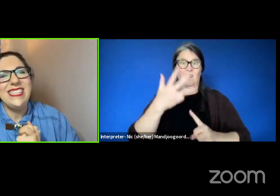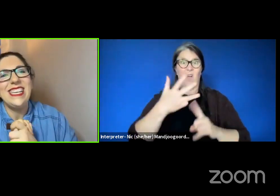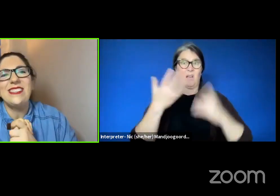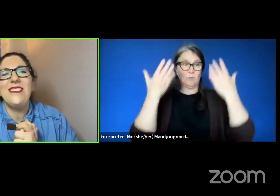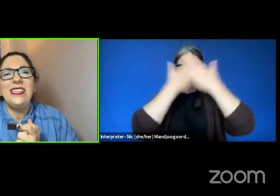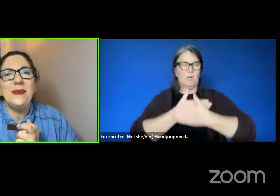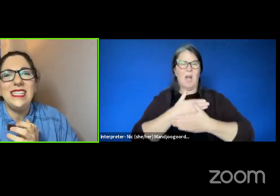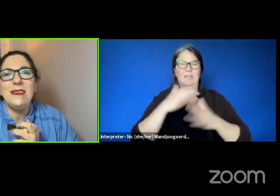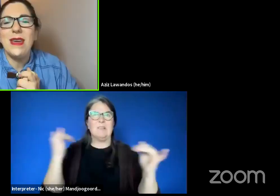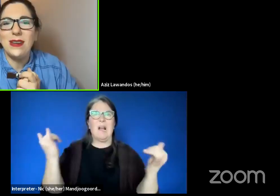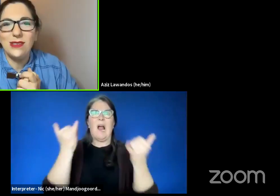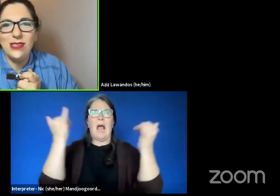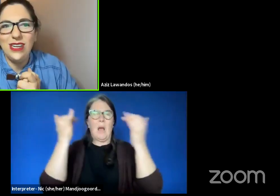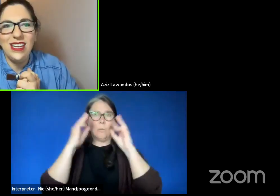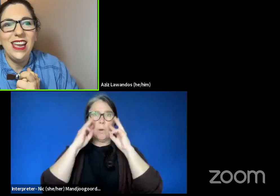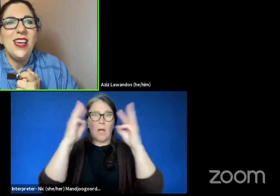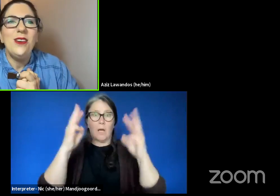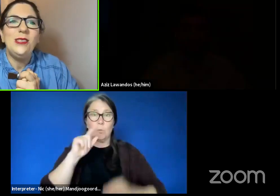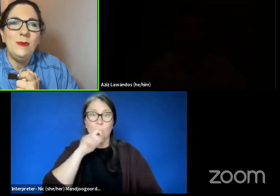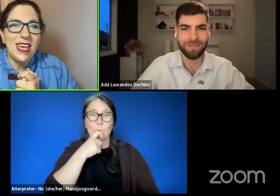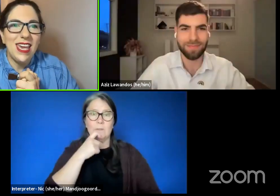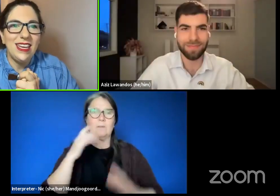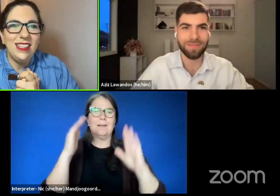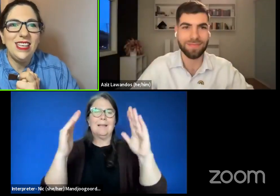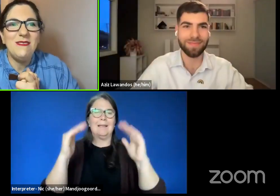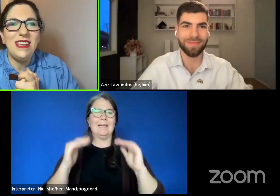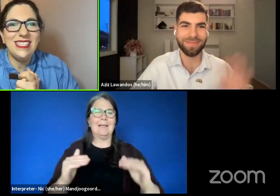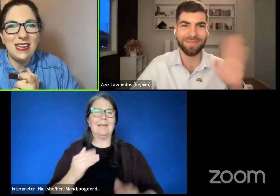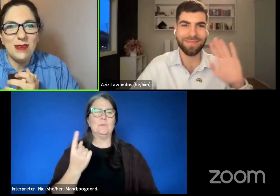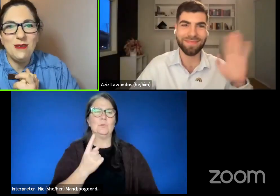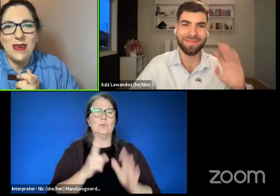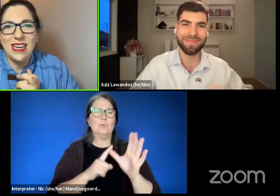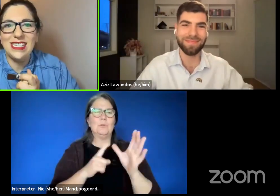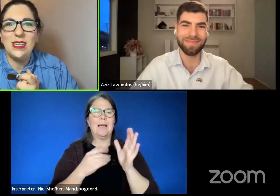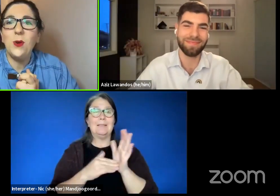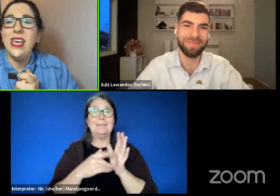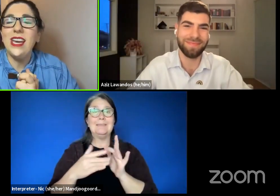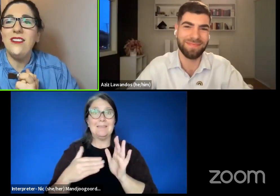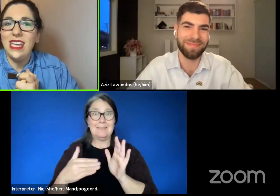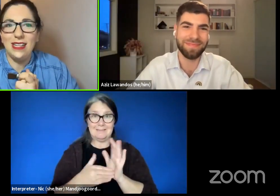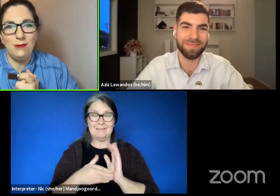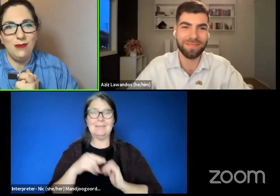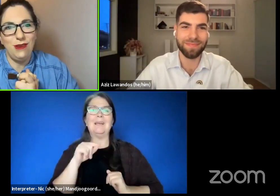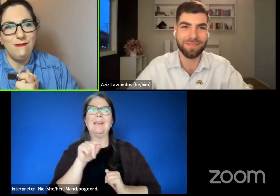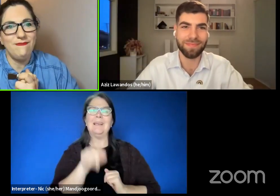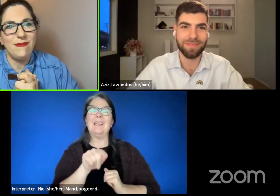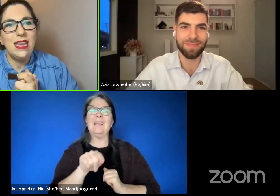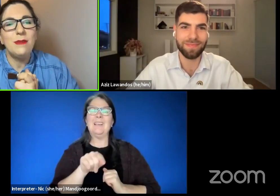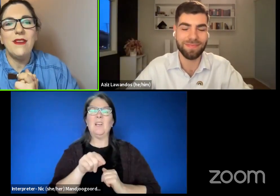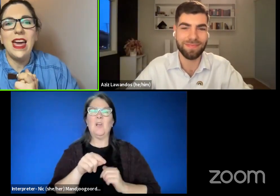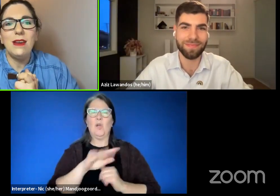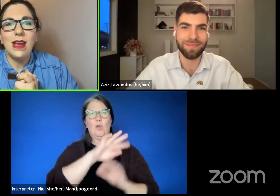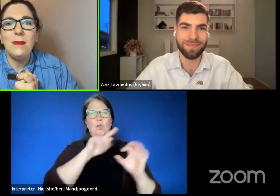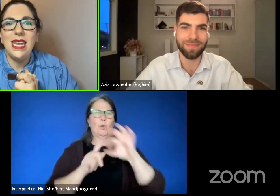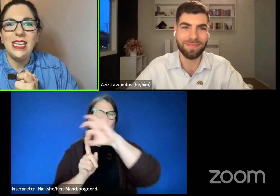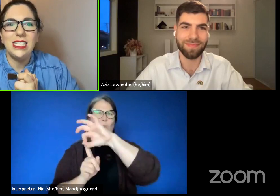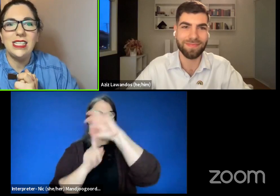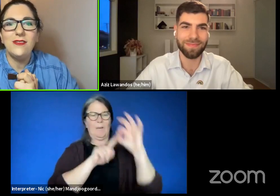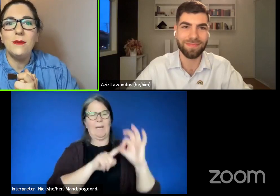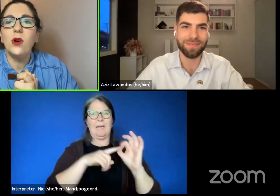Next up, as soon as well Next up, as easily as up, as easily as his graduation. g meta g medical student who's g medical students who spearheaded the UN SW medicine queer curriculum review,